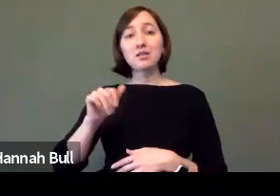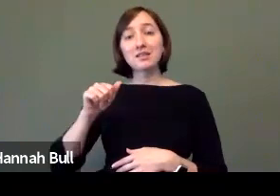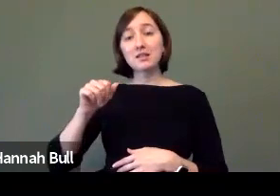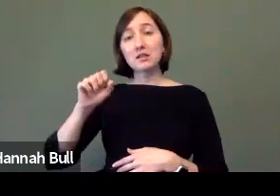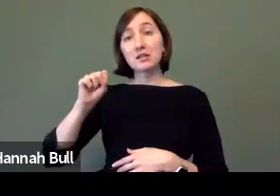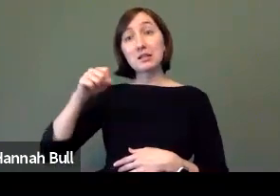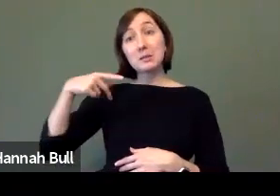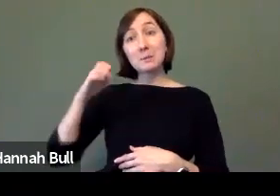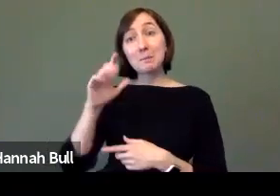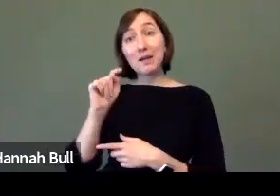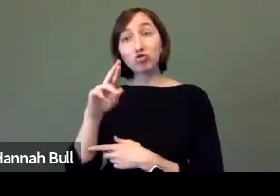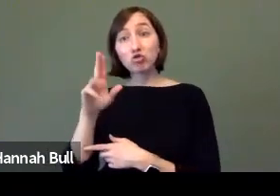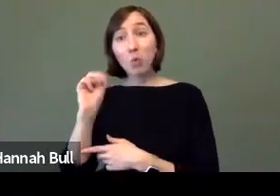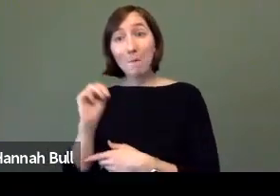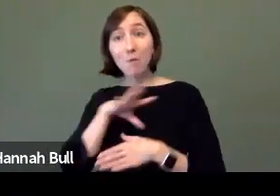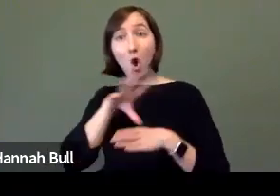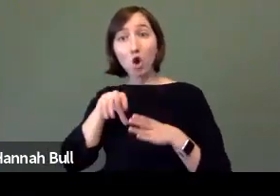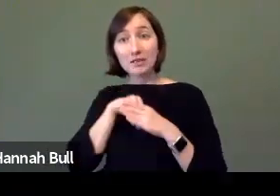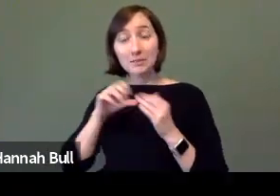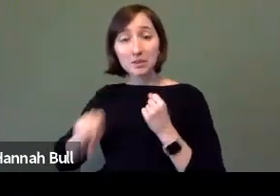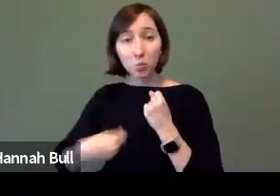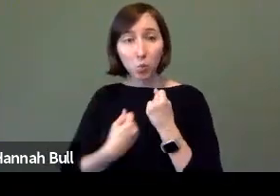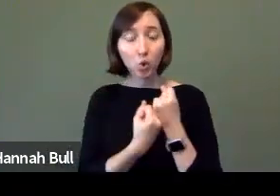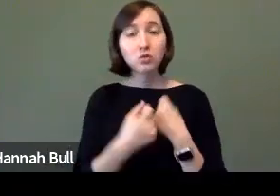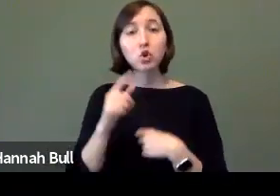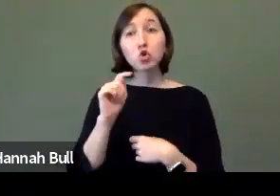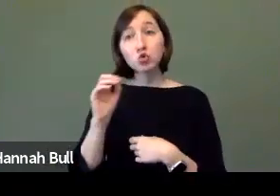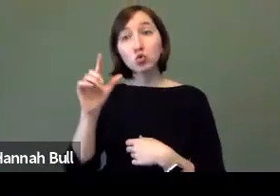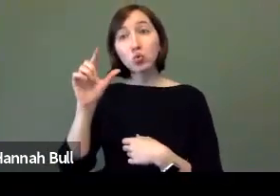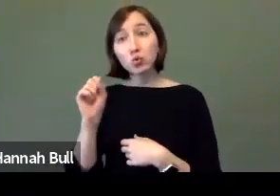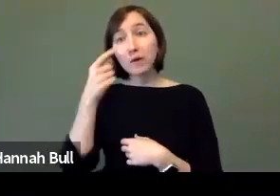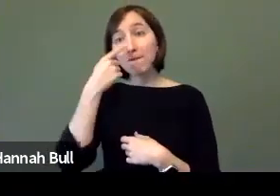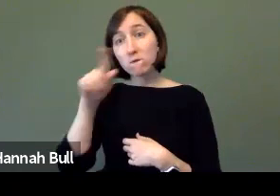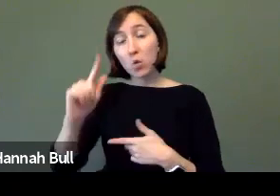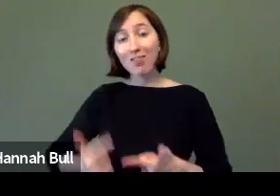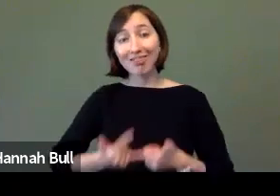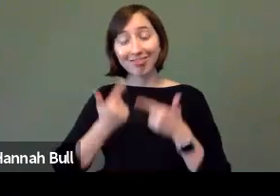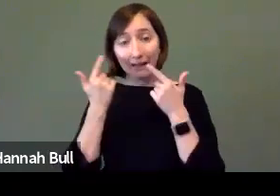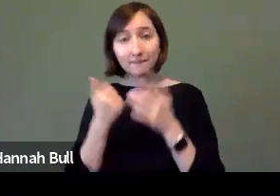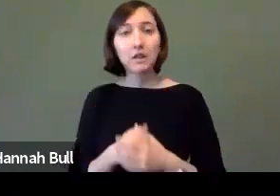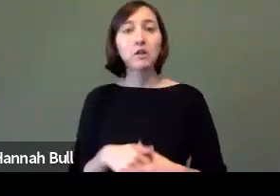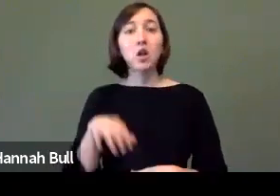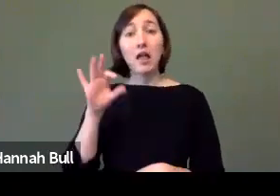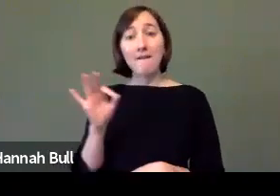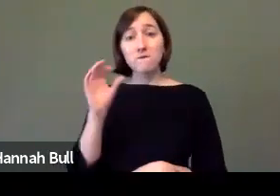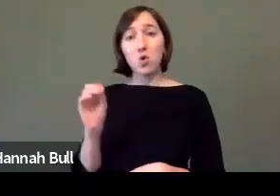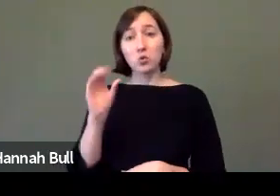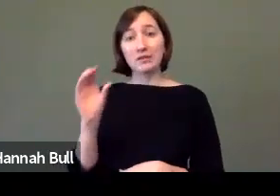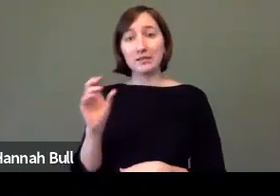Tools for Life, FOCUS and the Down Syndrome Association of America.